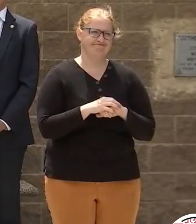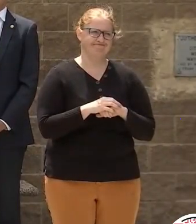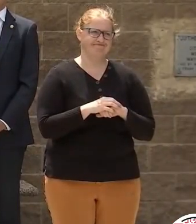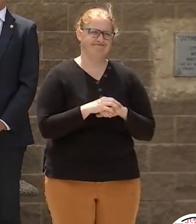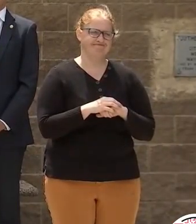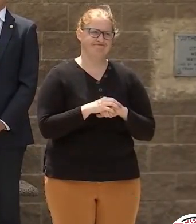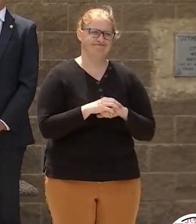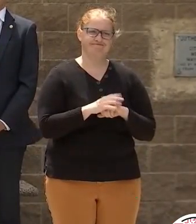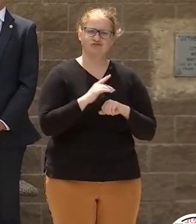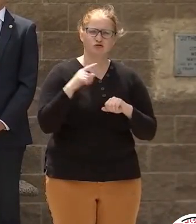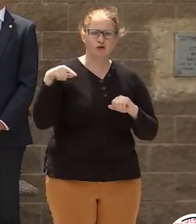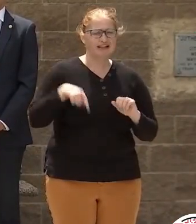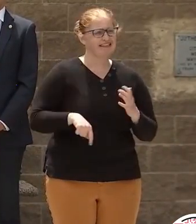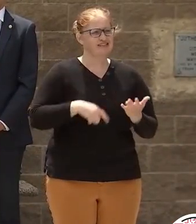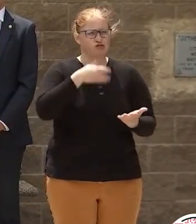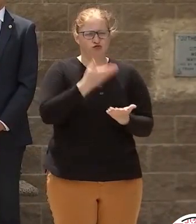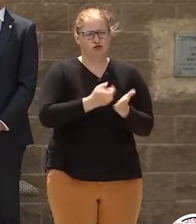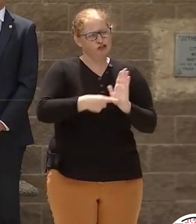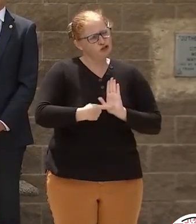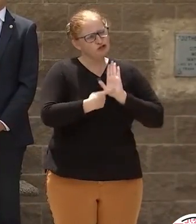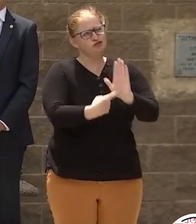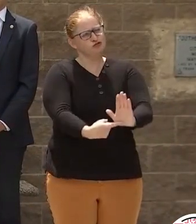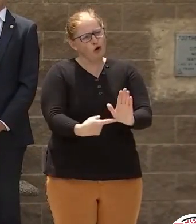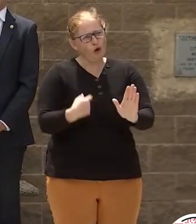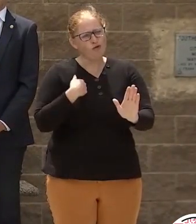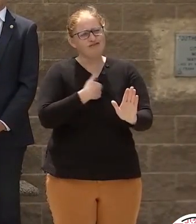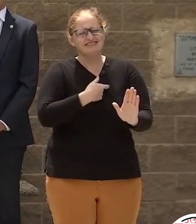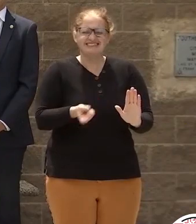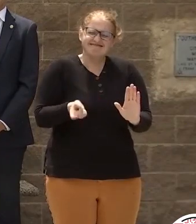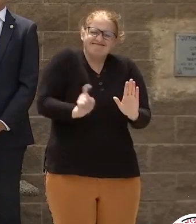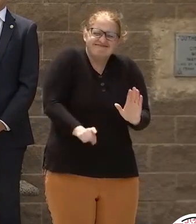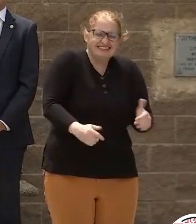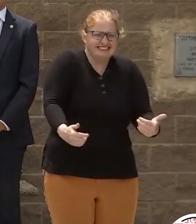HAVE CHANGED AND NOW IS THE TIME TO STEP UP AND GET VACCINATED THIS IS FOR ME.